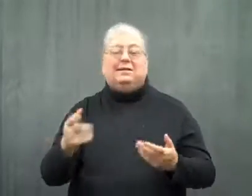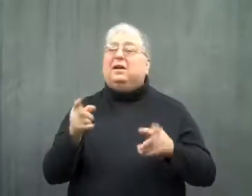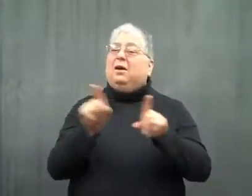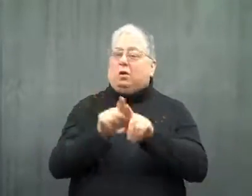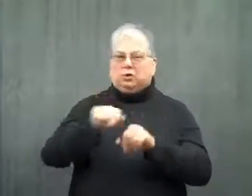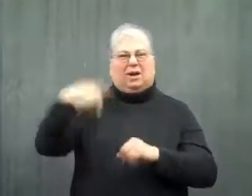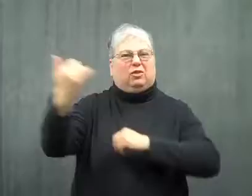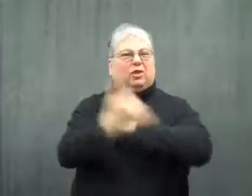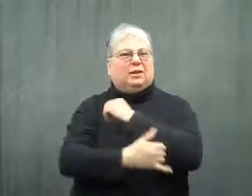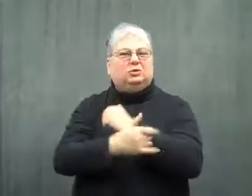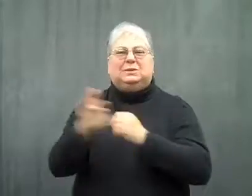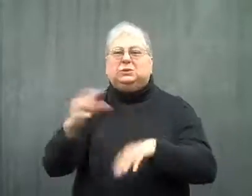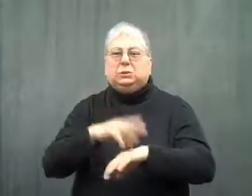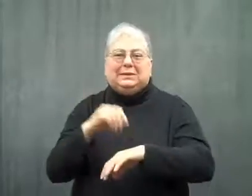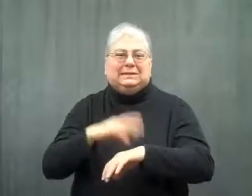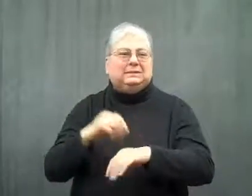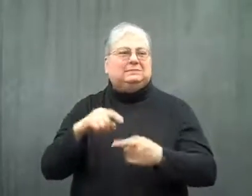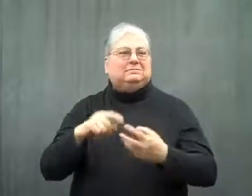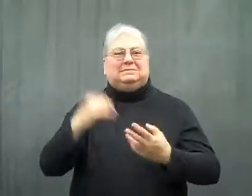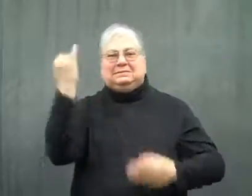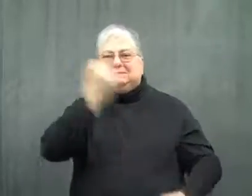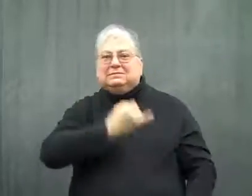It's also happened in other countries like Sweden and Italy.